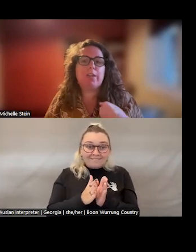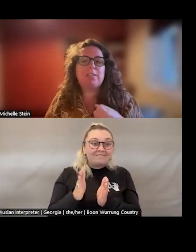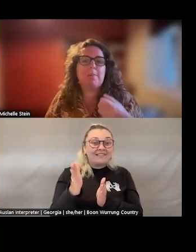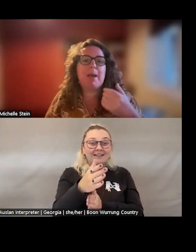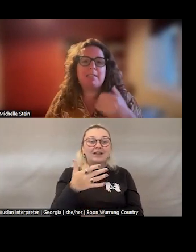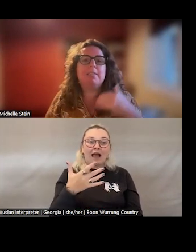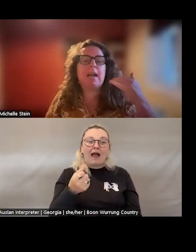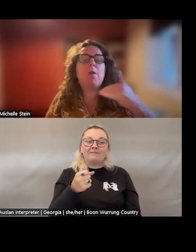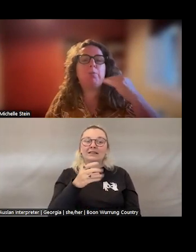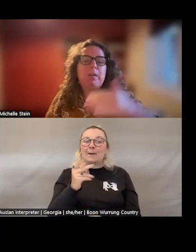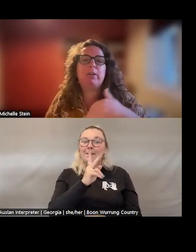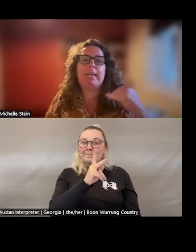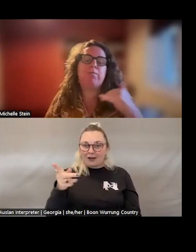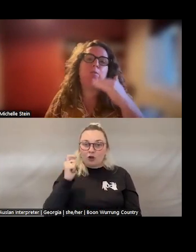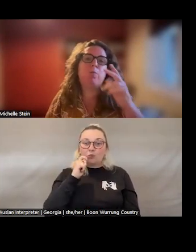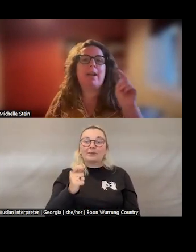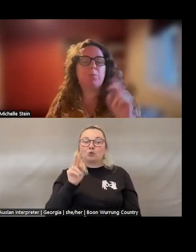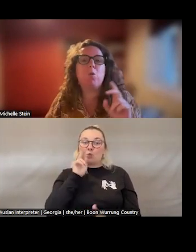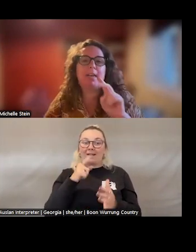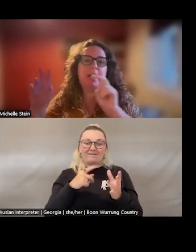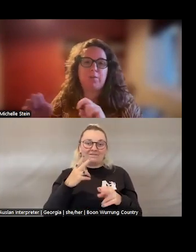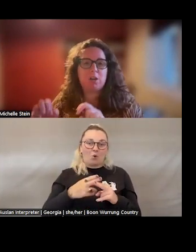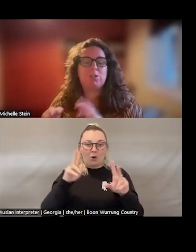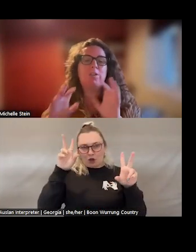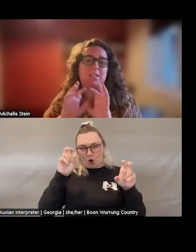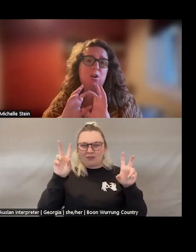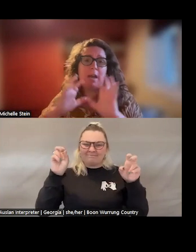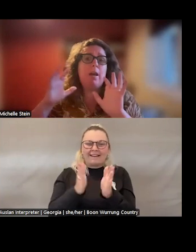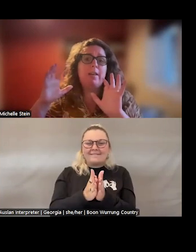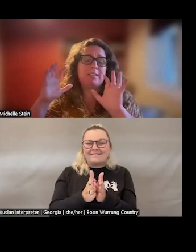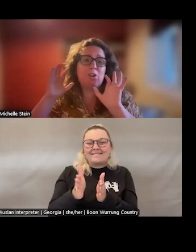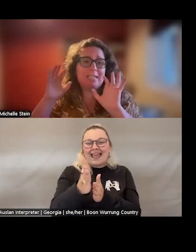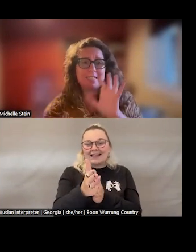there are some patterns I would be looking for what I am calling advance. This is not